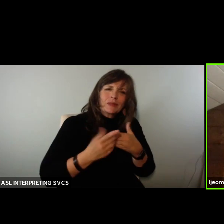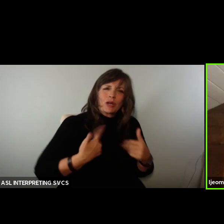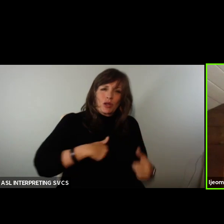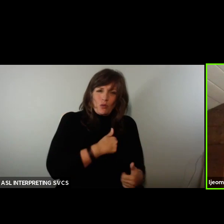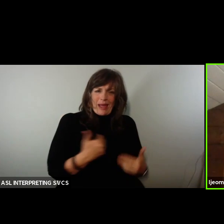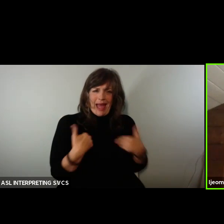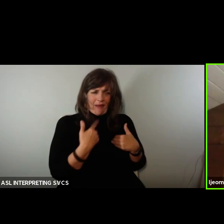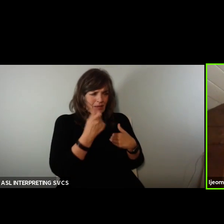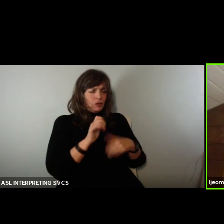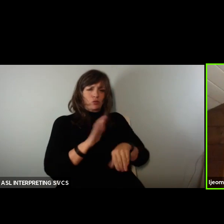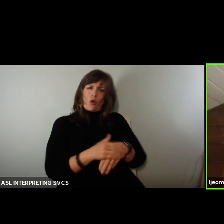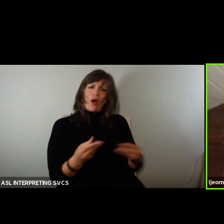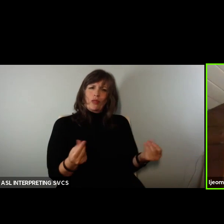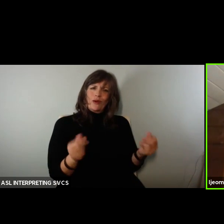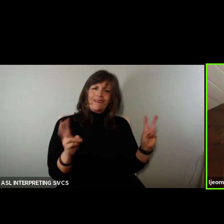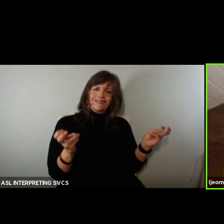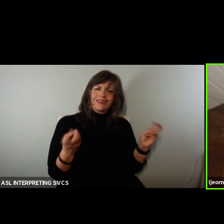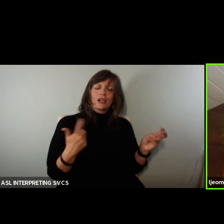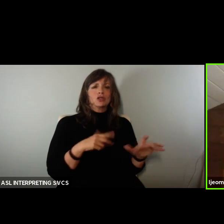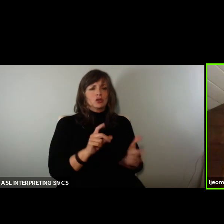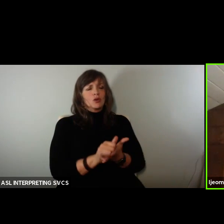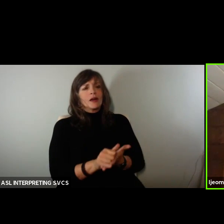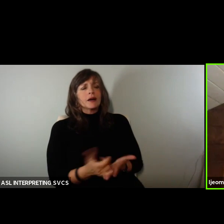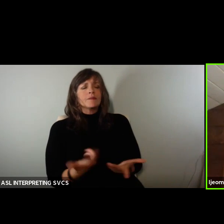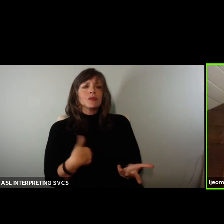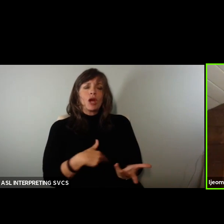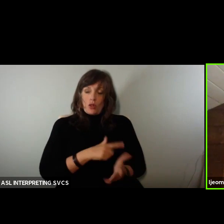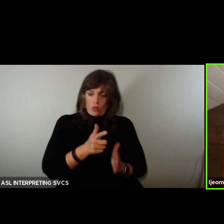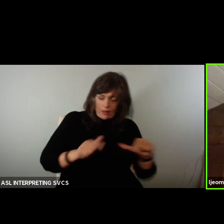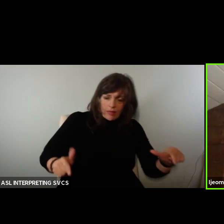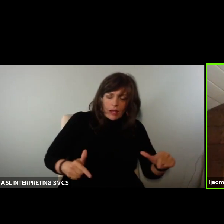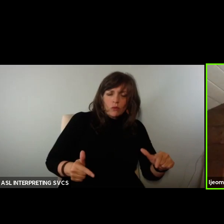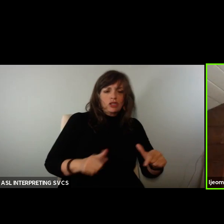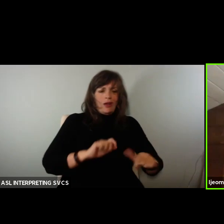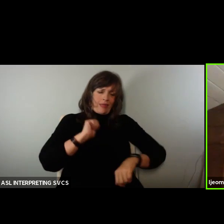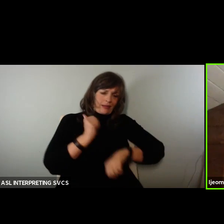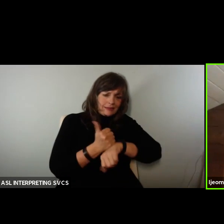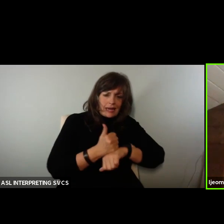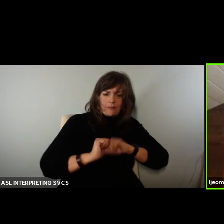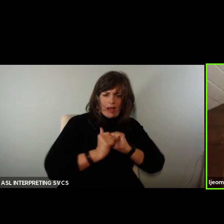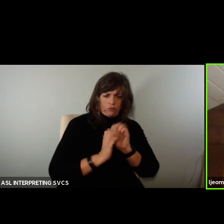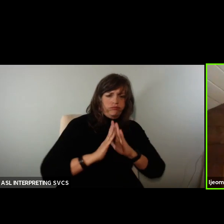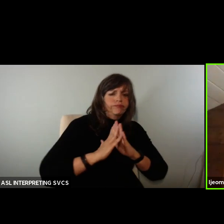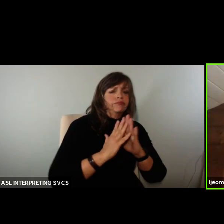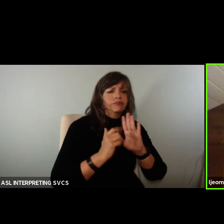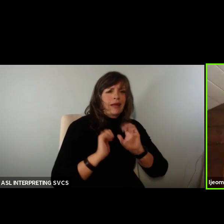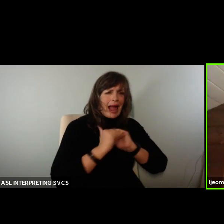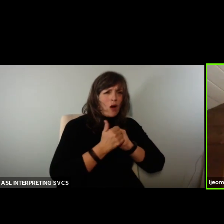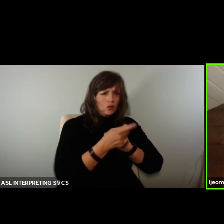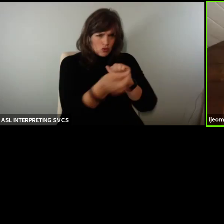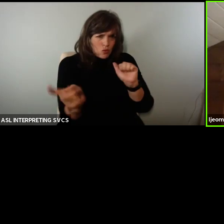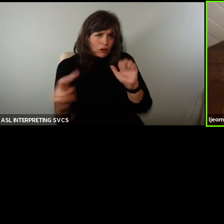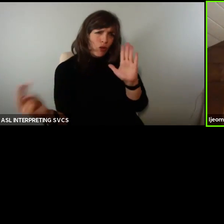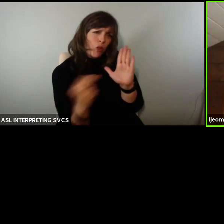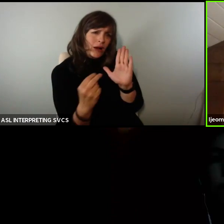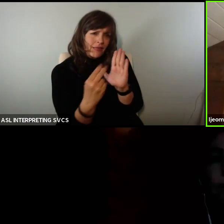who wants to look at the language we have, the set up we have and wants to copy it, I get 20 emails a day asking if people can copy that,